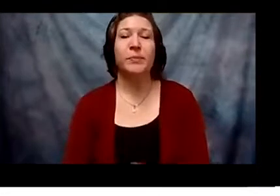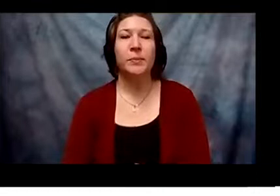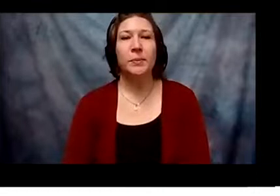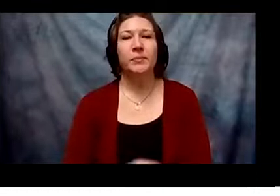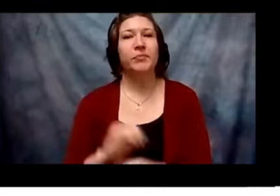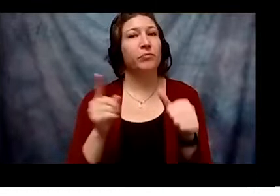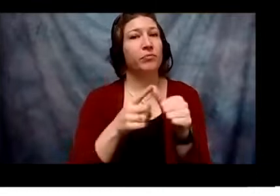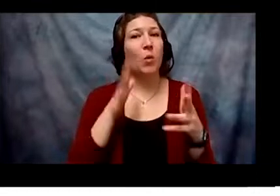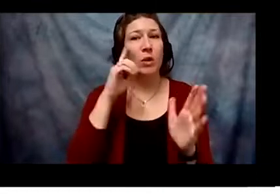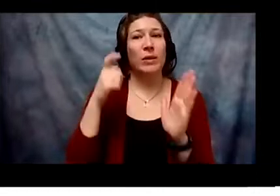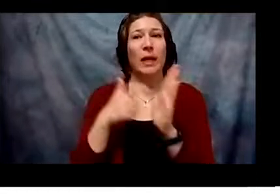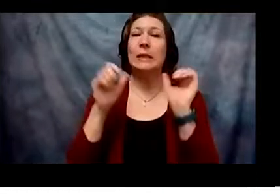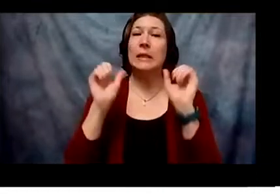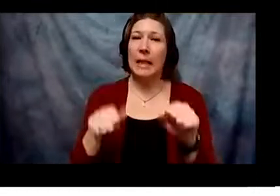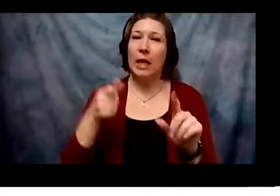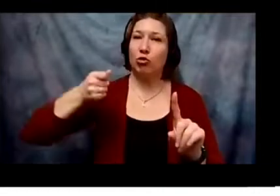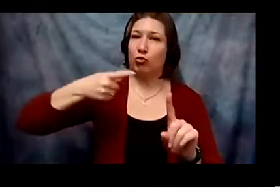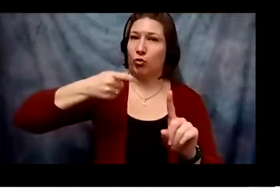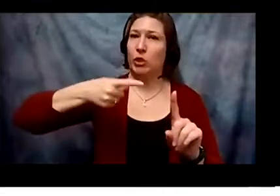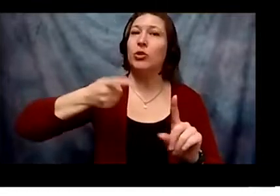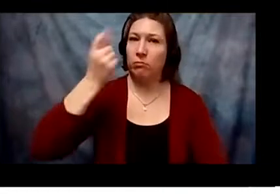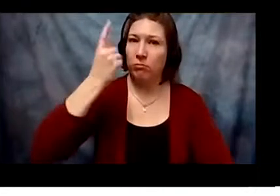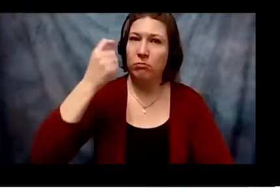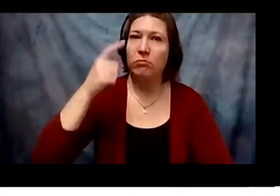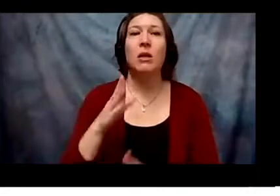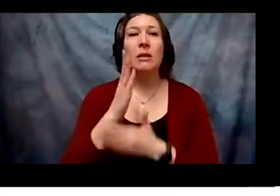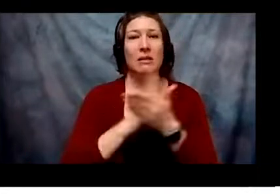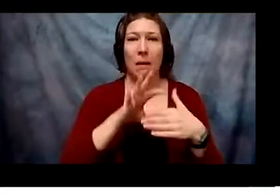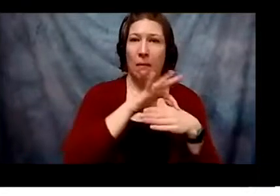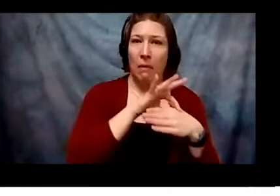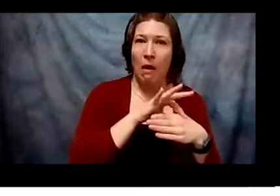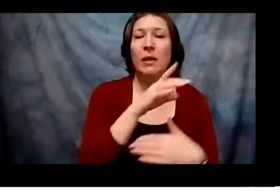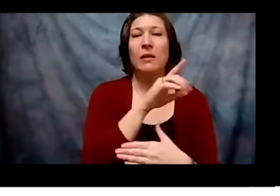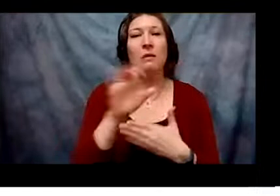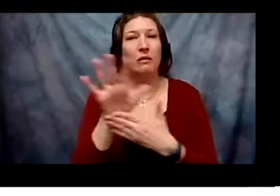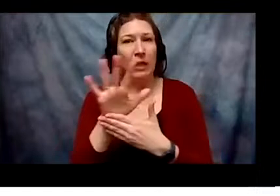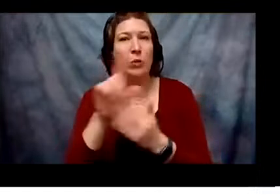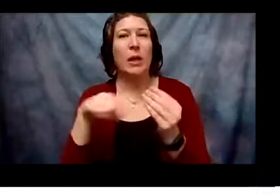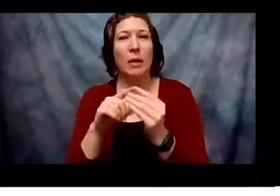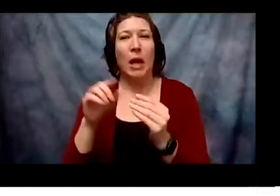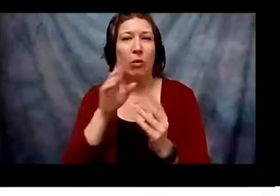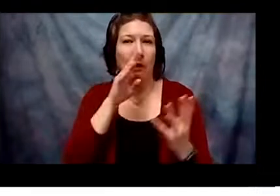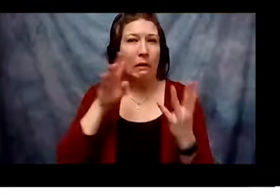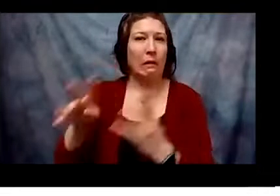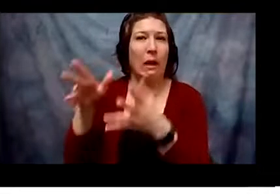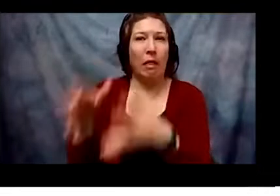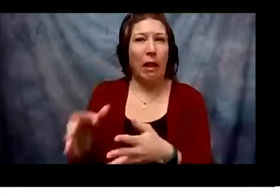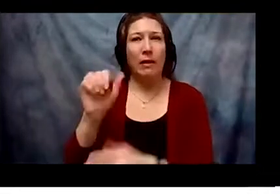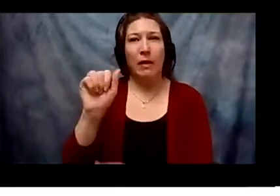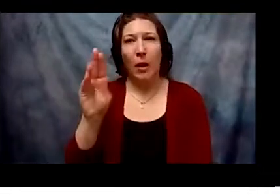this history can be triggering. Content and video about neglect and abuse will be shared. It is okay to step away